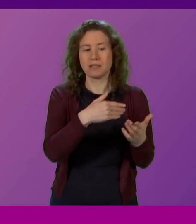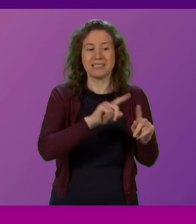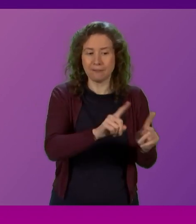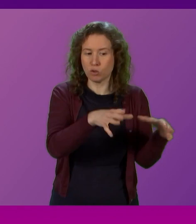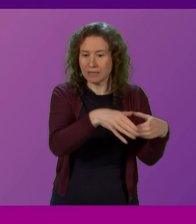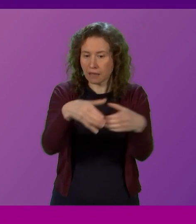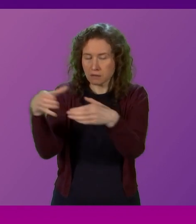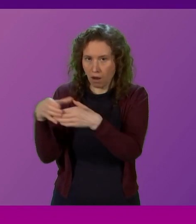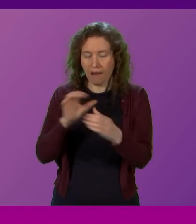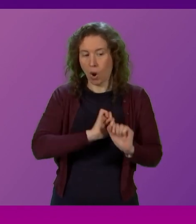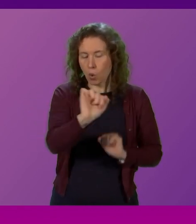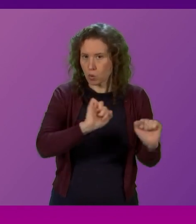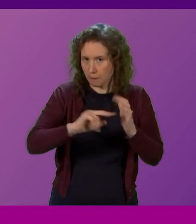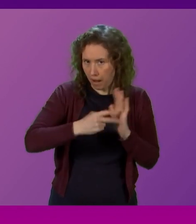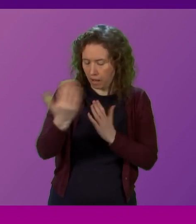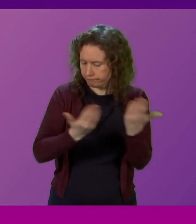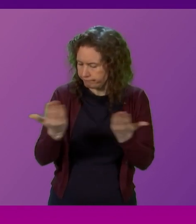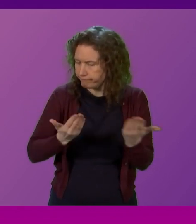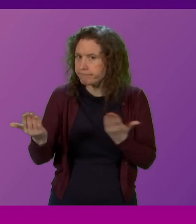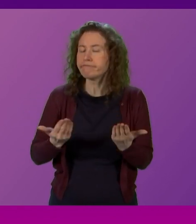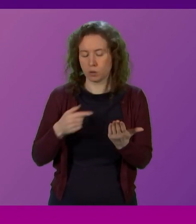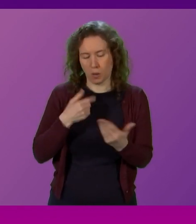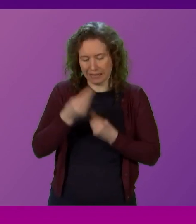plans, to set out a clear path for emissions reductions.